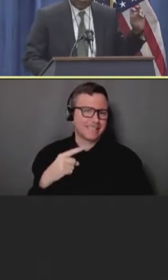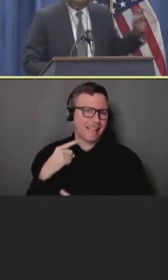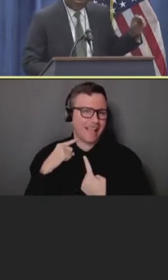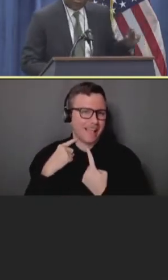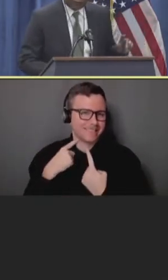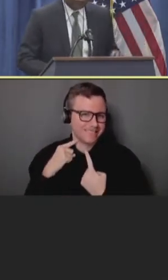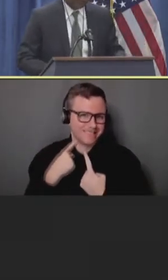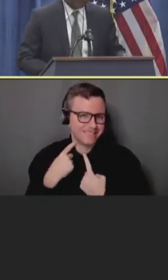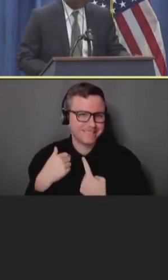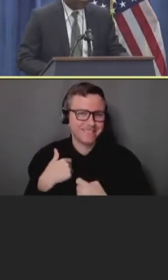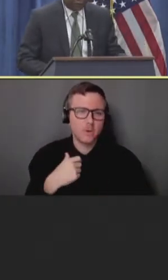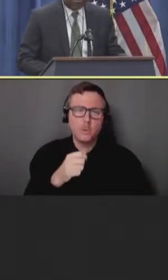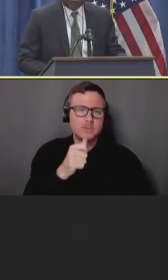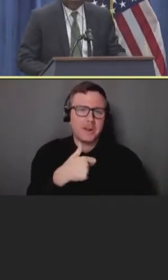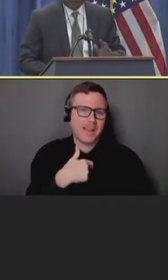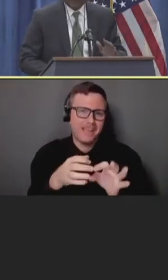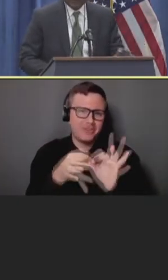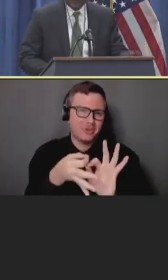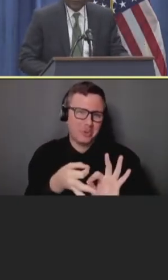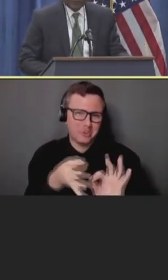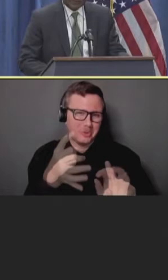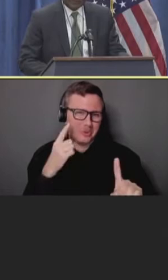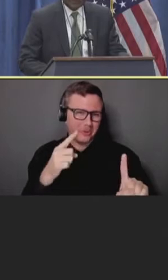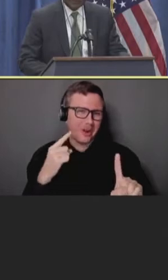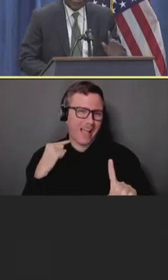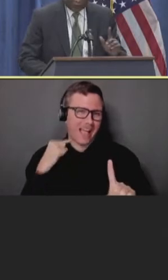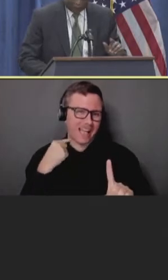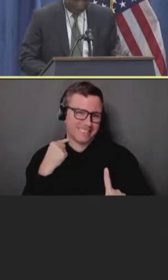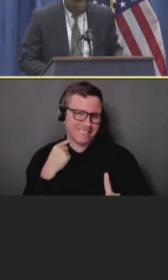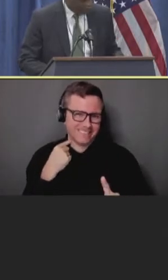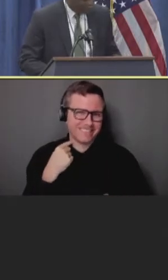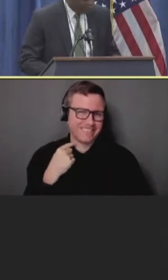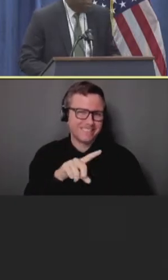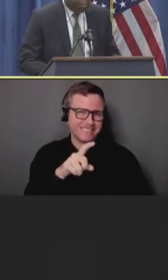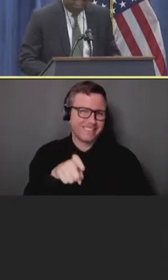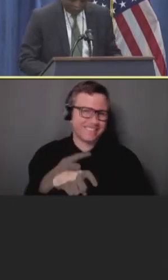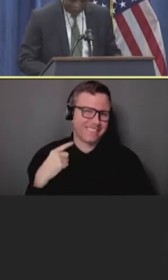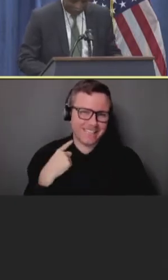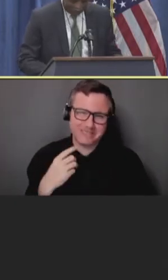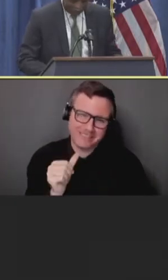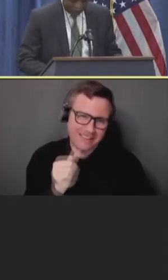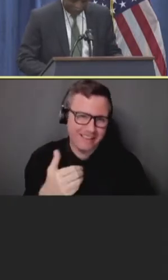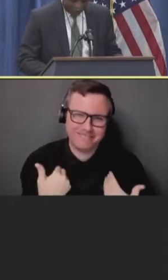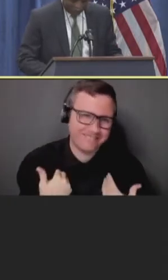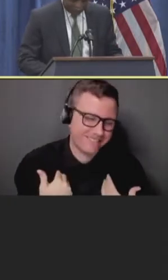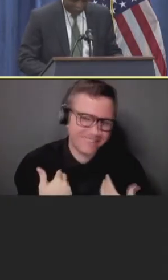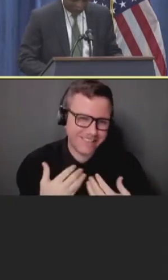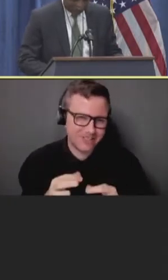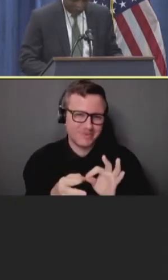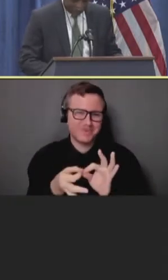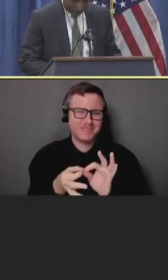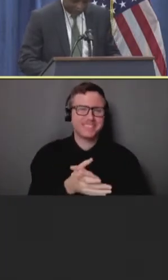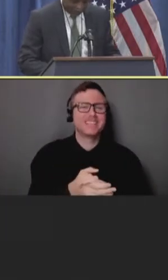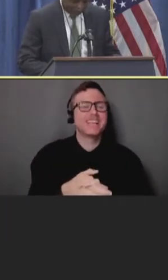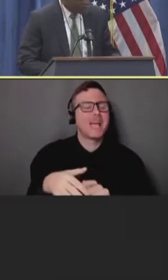have an interpreter for that, so I do want to just put that disclaimer up.